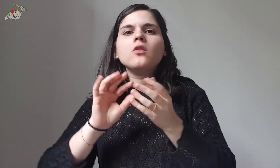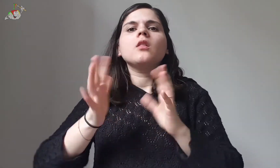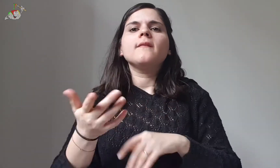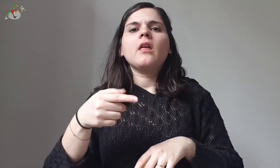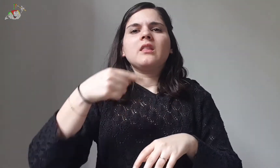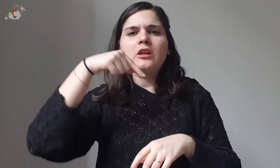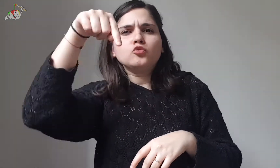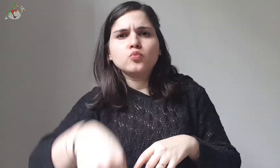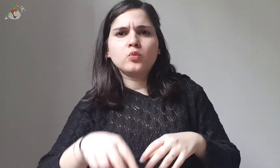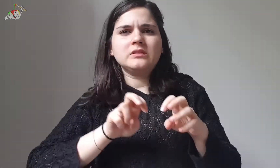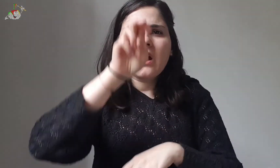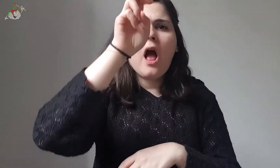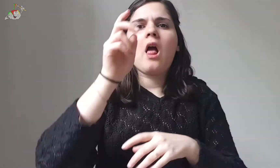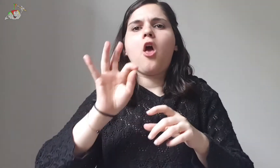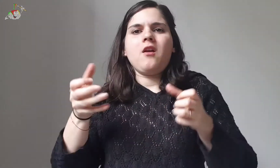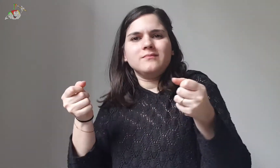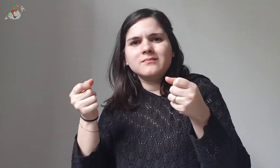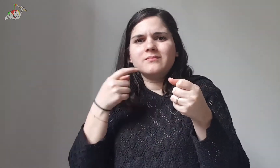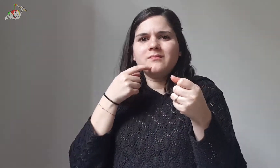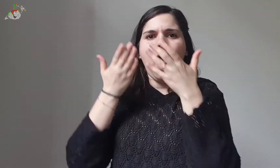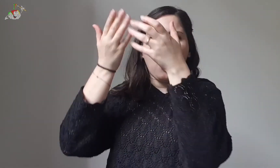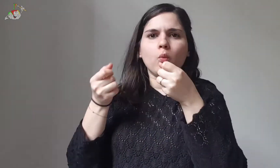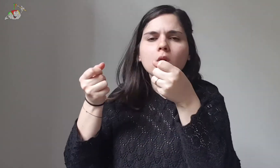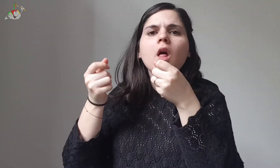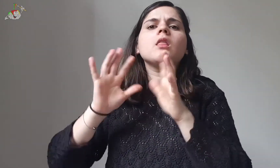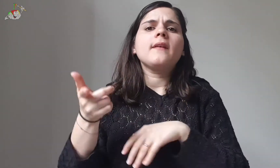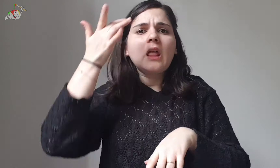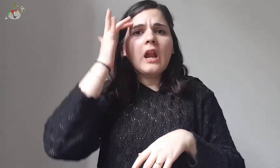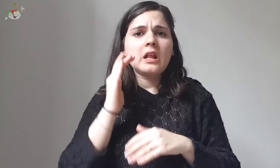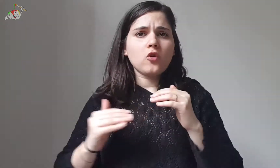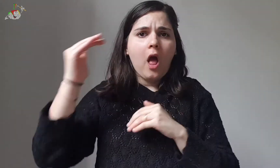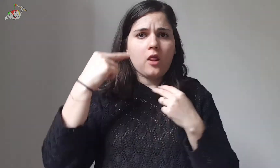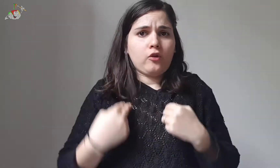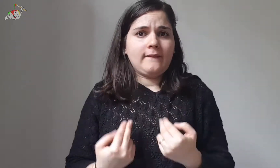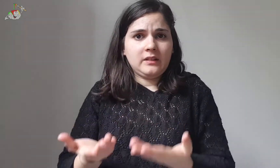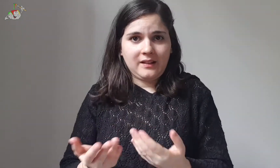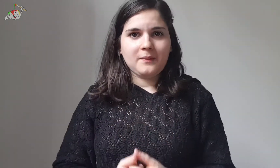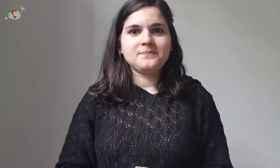putting the life of those who were down climbing or holding the stairs at risk.